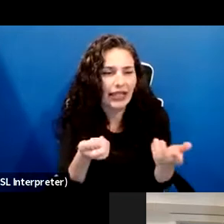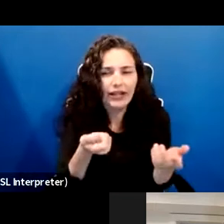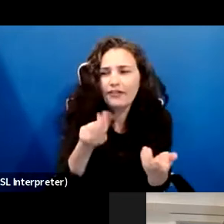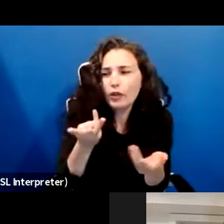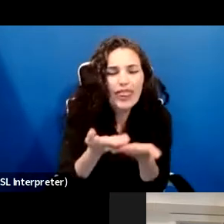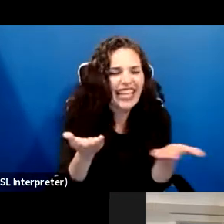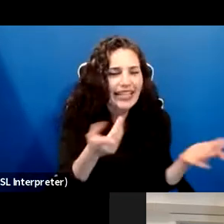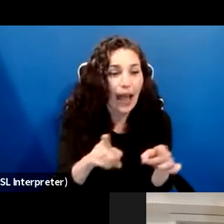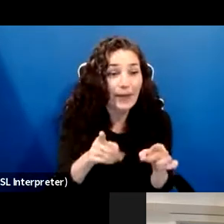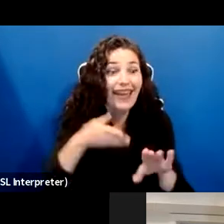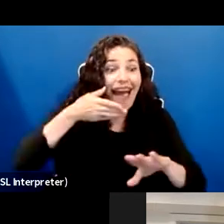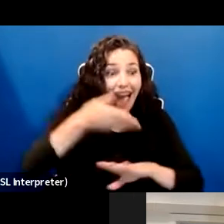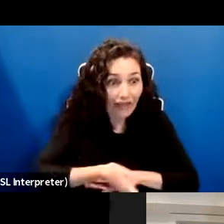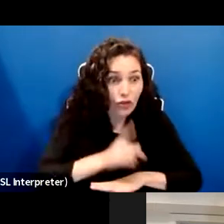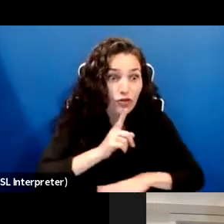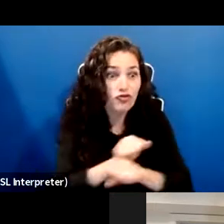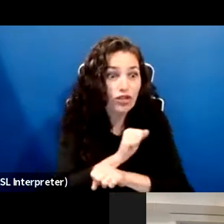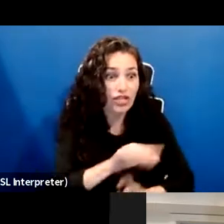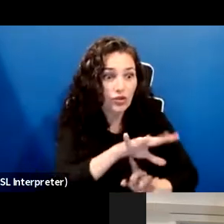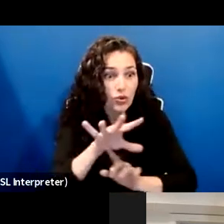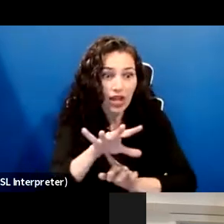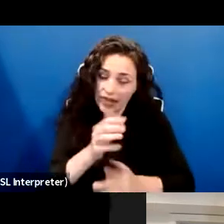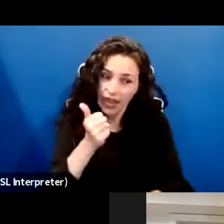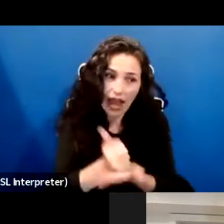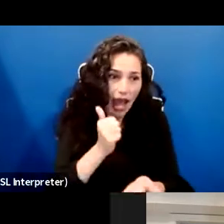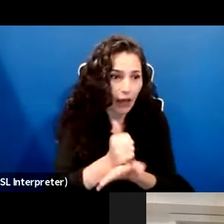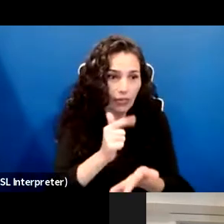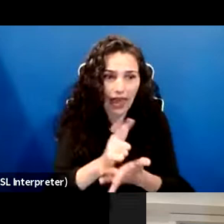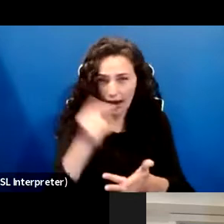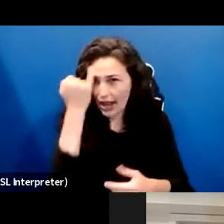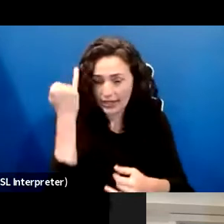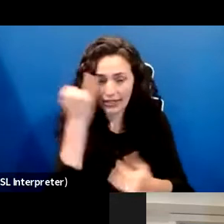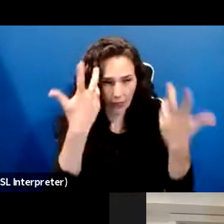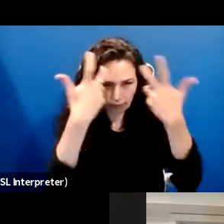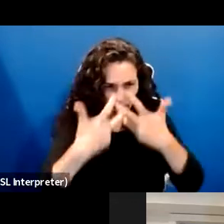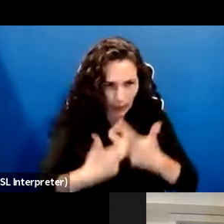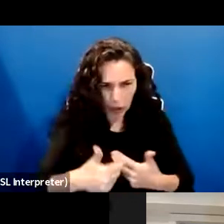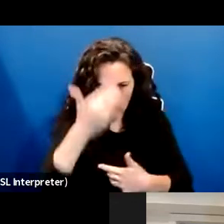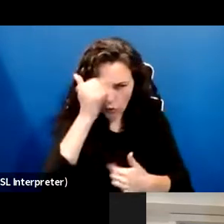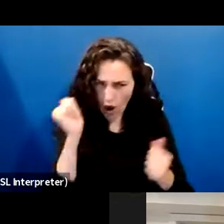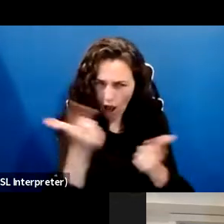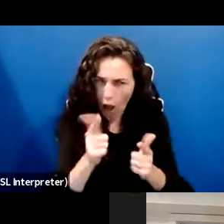once the cameras started rolling, that helped really sort of lock in the idea that everybody knew what, where this pressure was going?